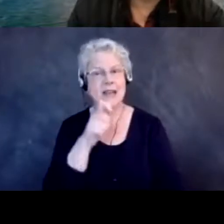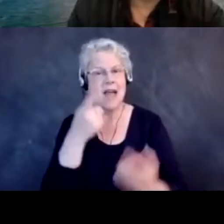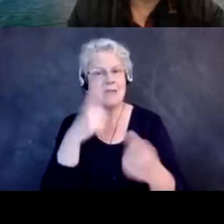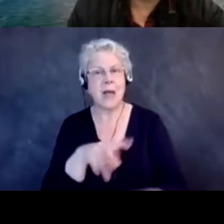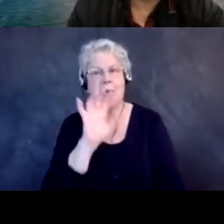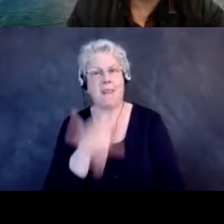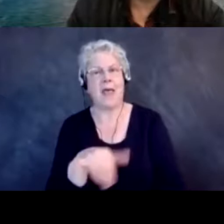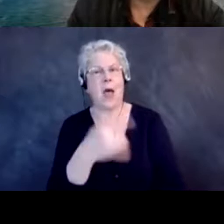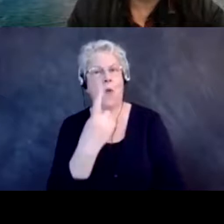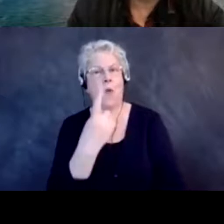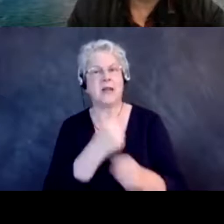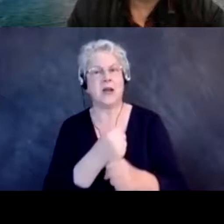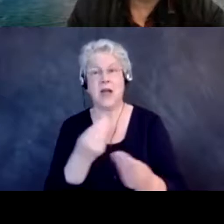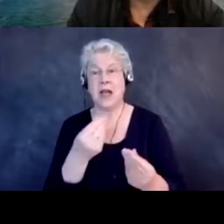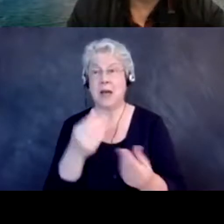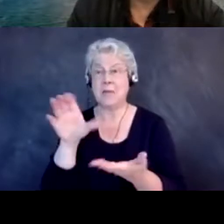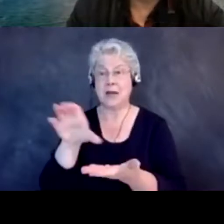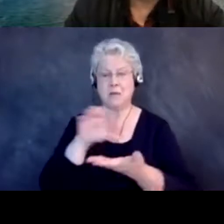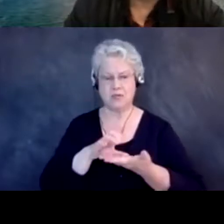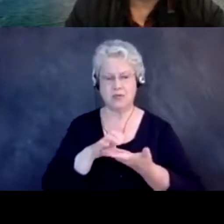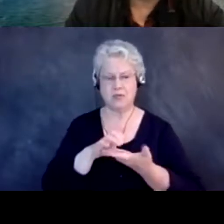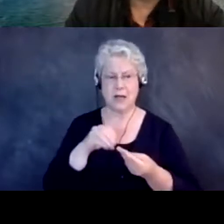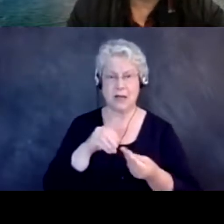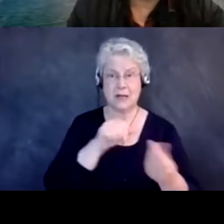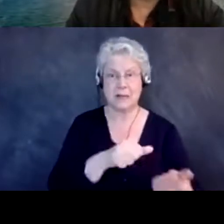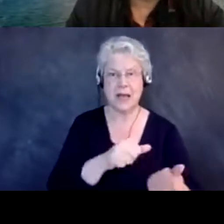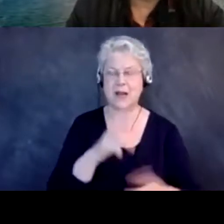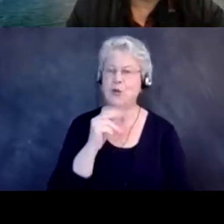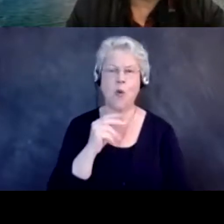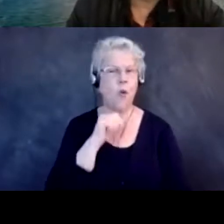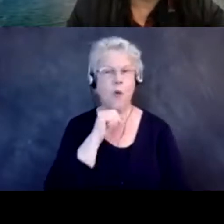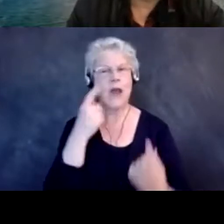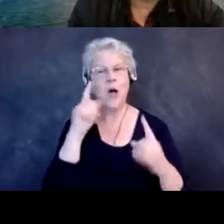spending the money that’s given to you for your plan. It doesn't work during fiscal years. It